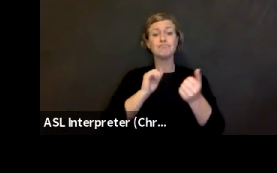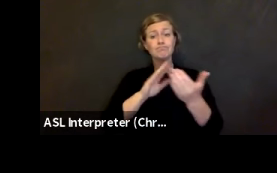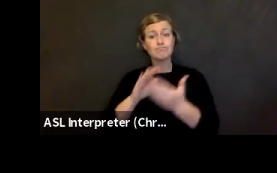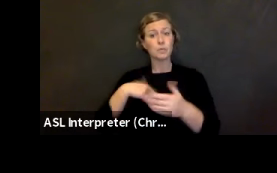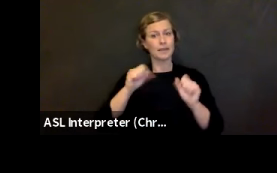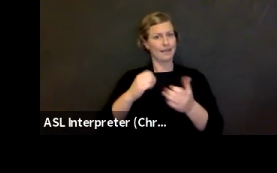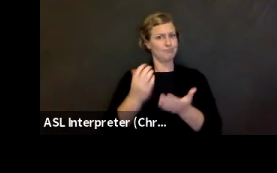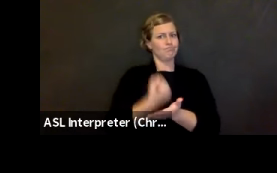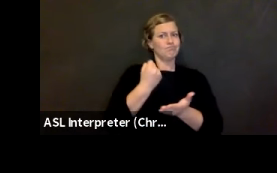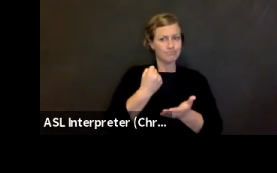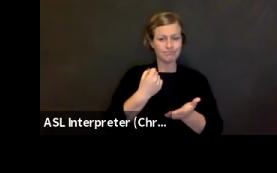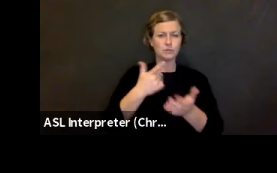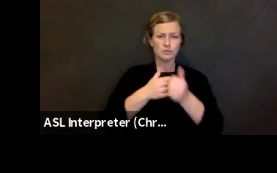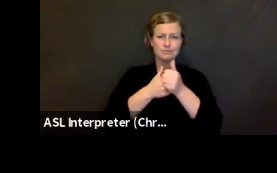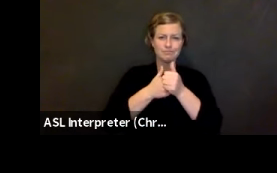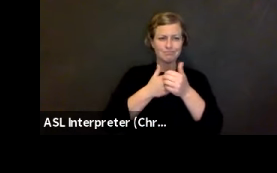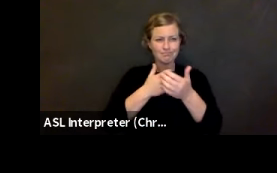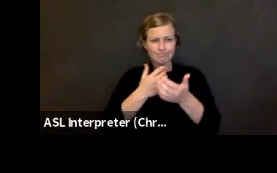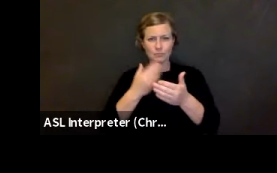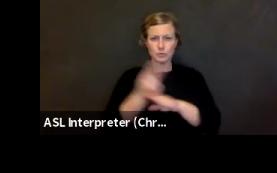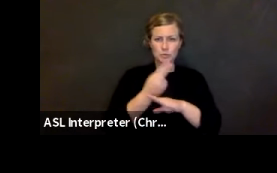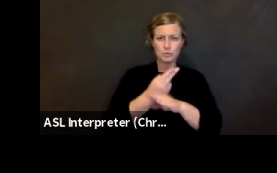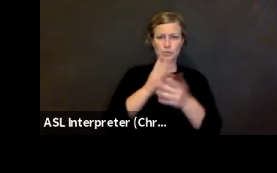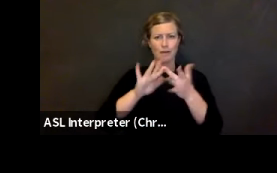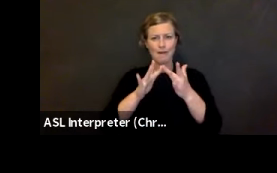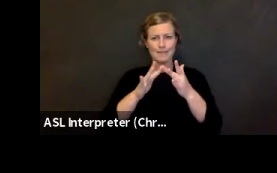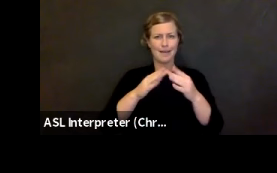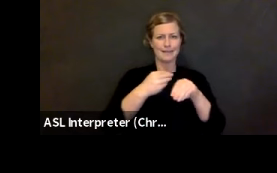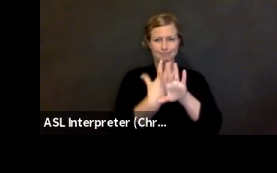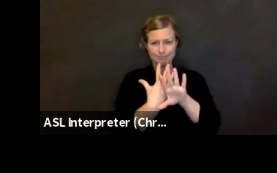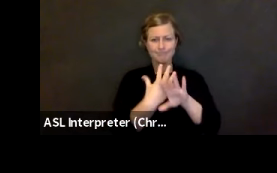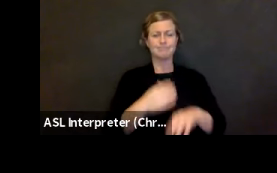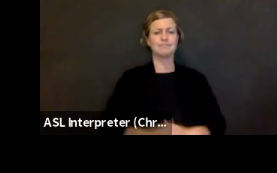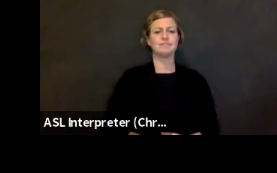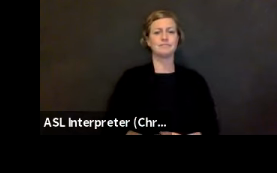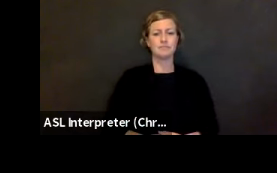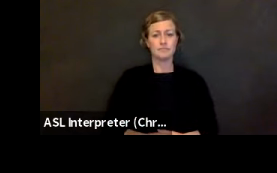confusing this can be for all of us, right? But there are some important tools that we can